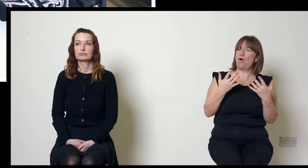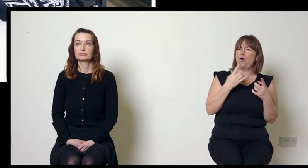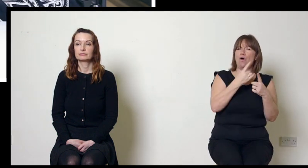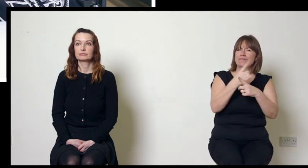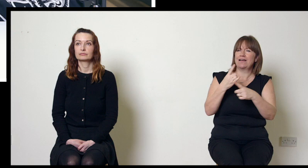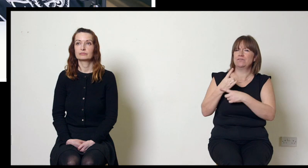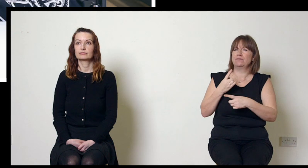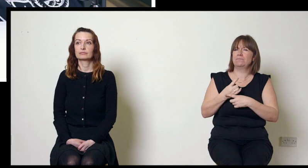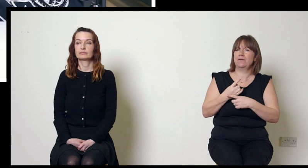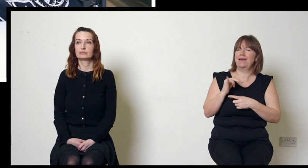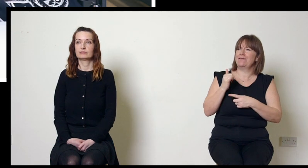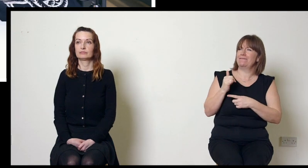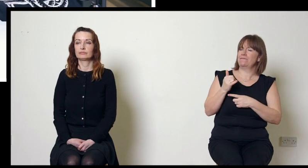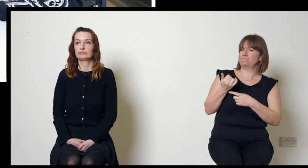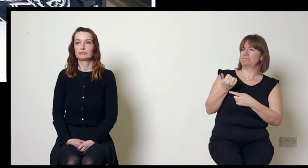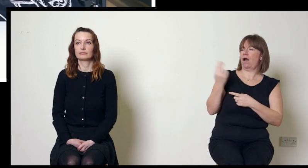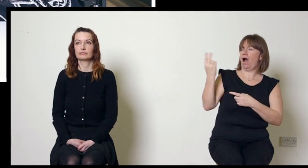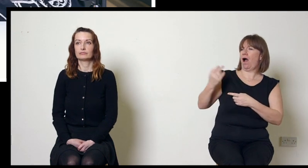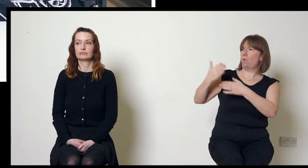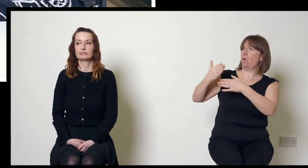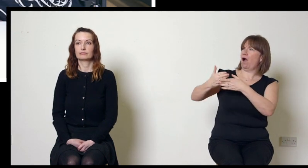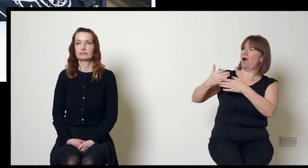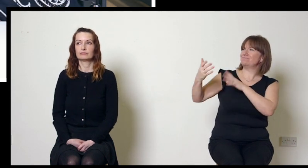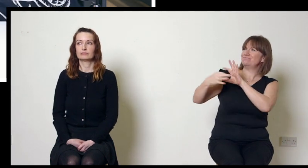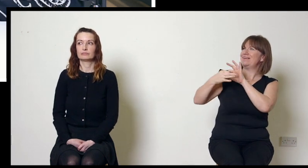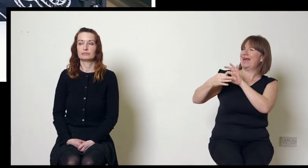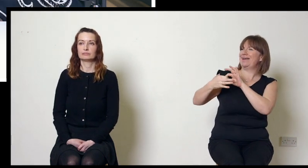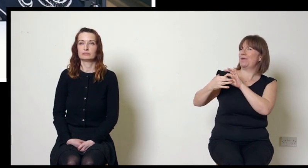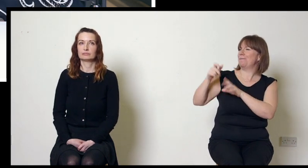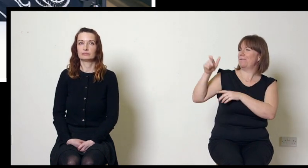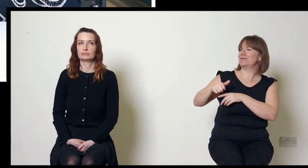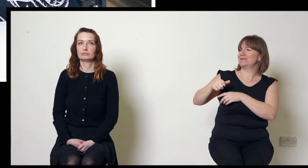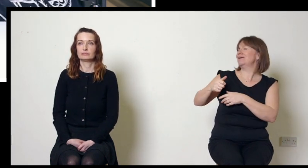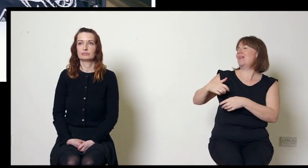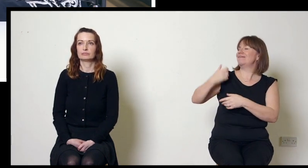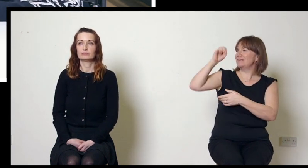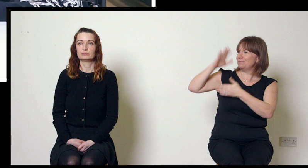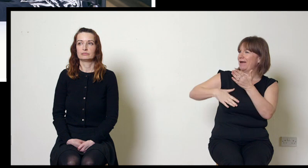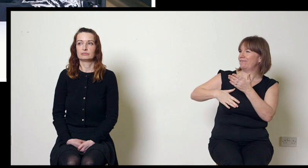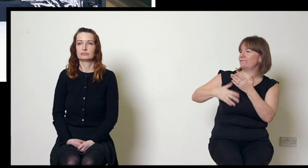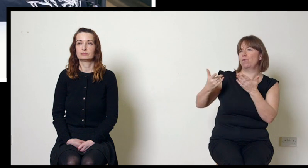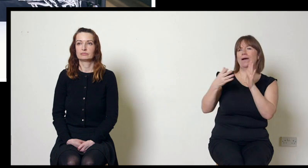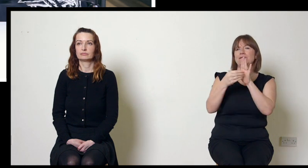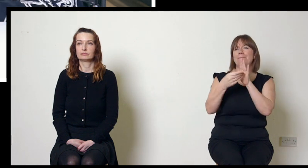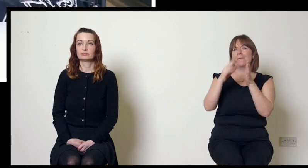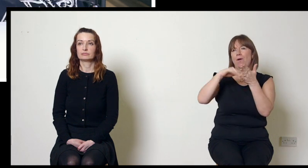to that own person's lived experience, so say, for example, there was a poem that was about visual impairment